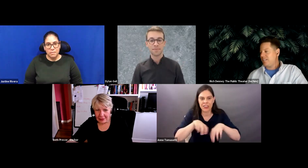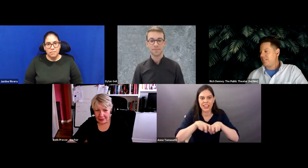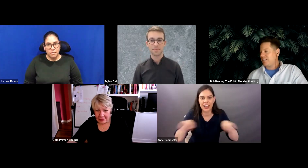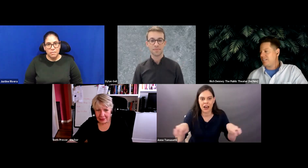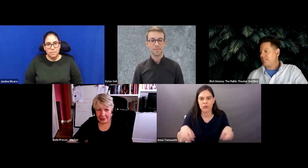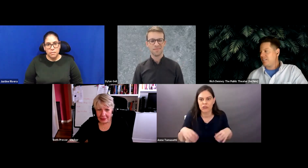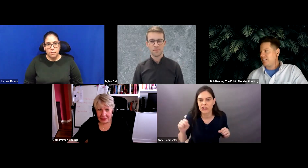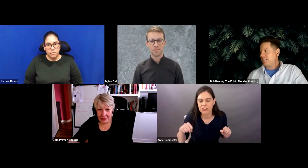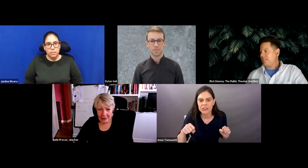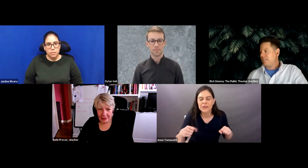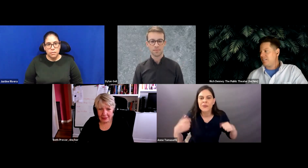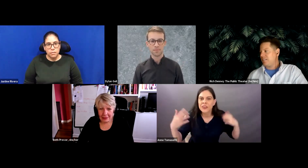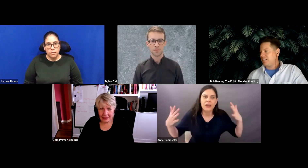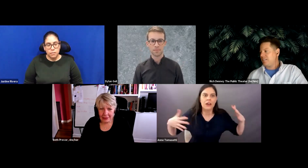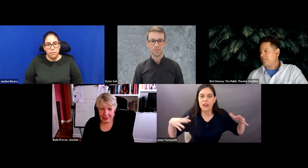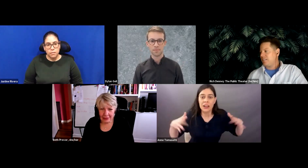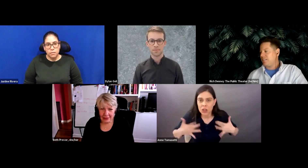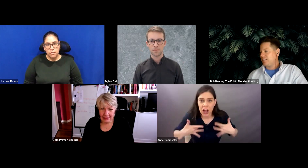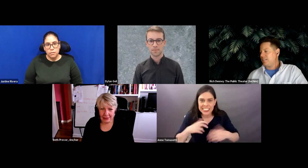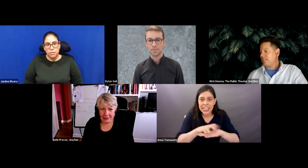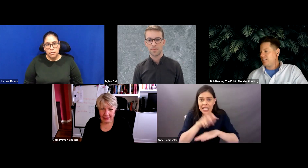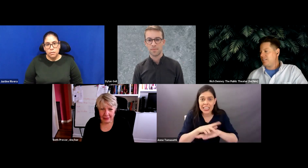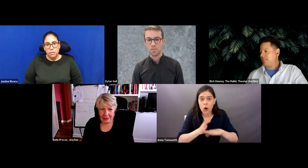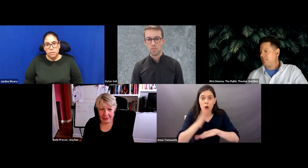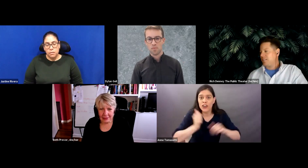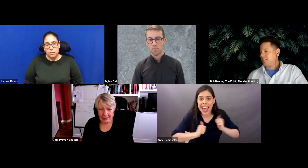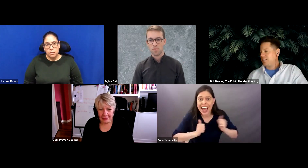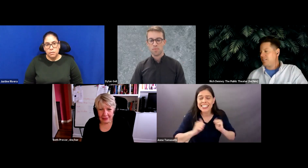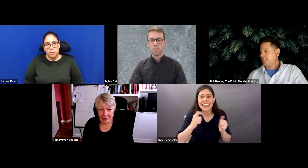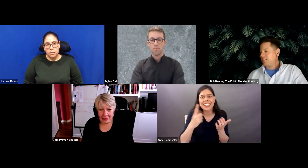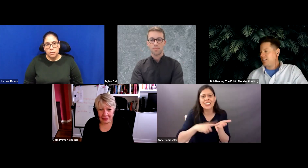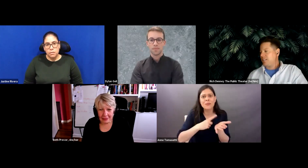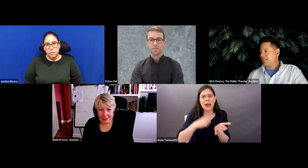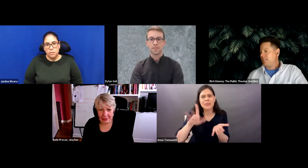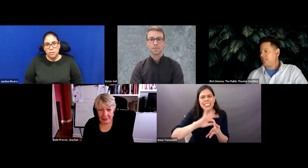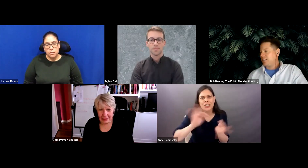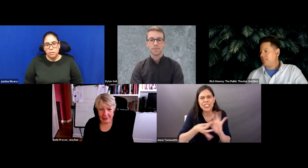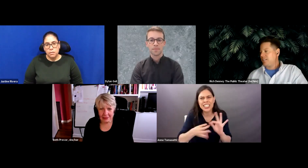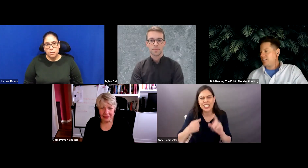bouncing on his couch a lot and to sit still and to not over act